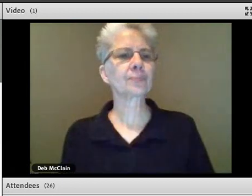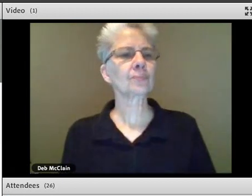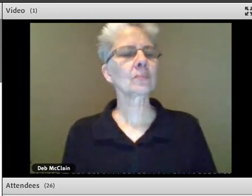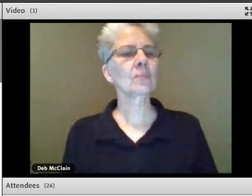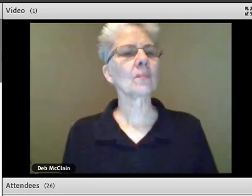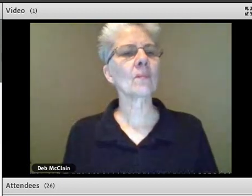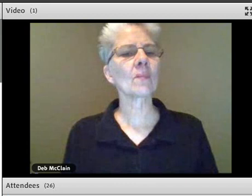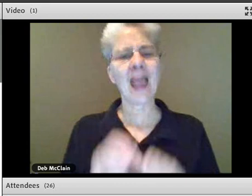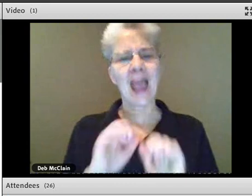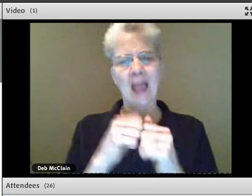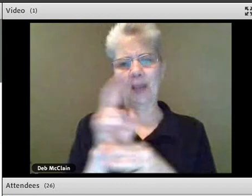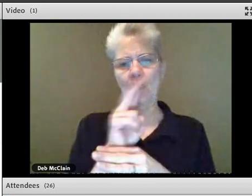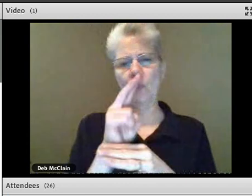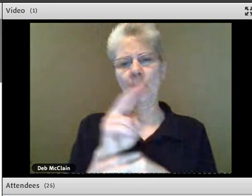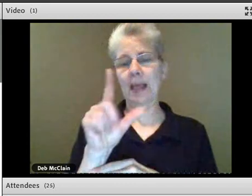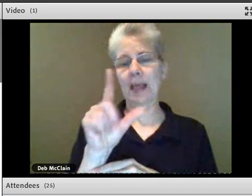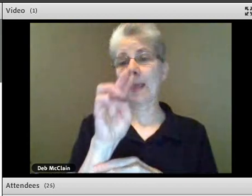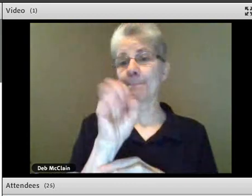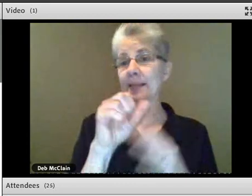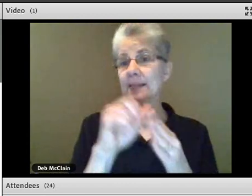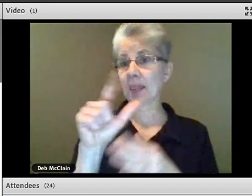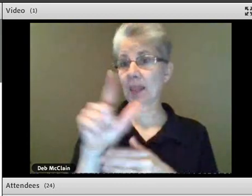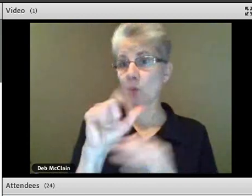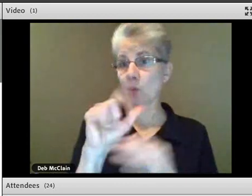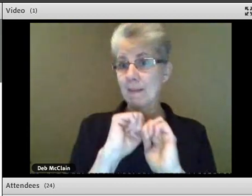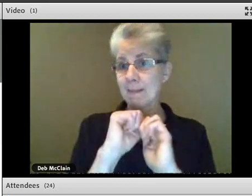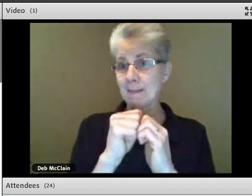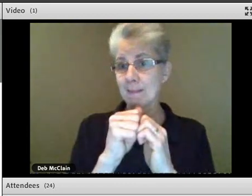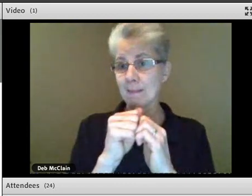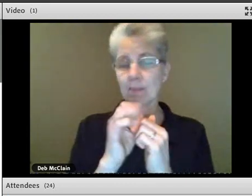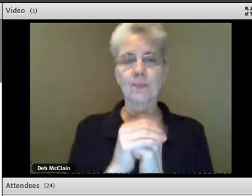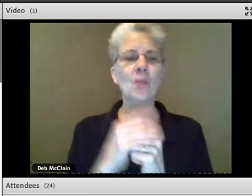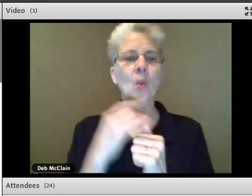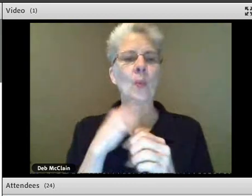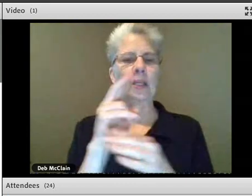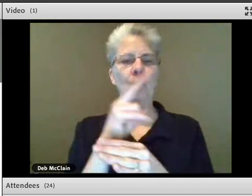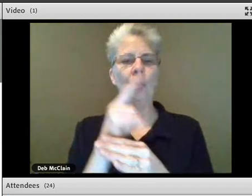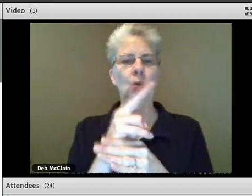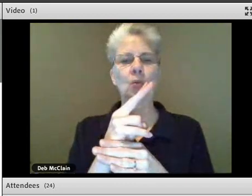So how can we use an LMS in our library? You can use it as an interviewing mechanism,